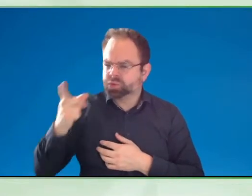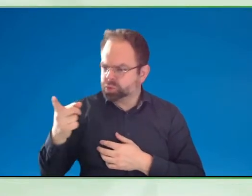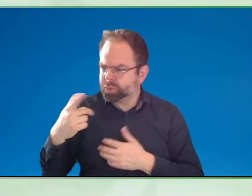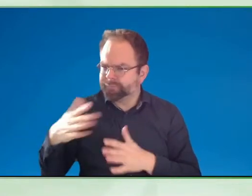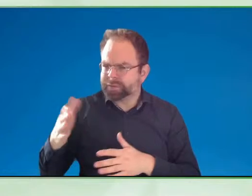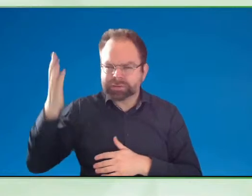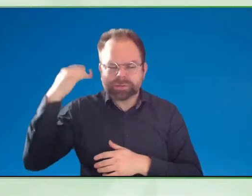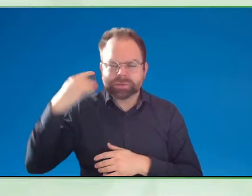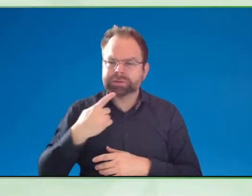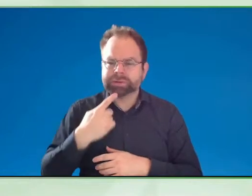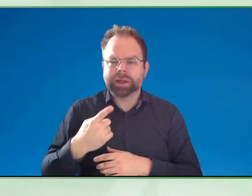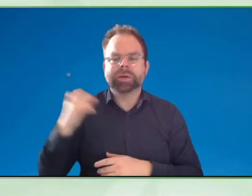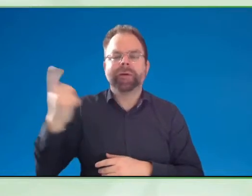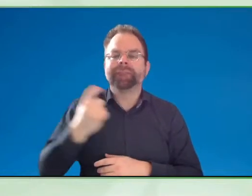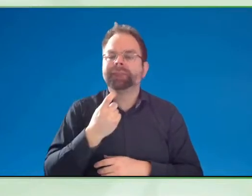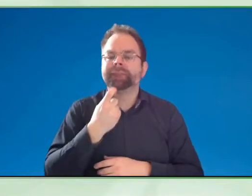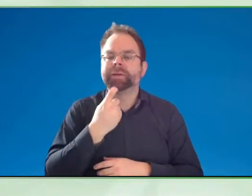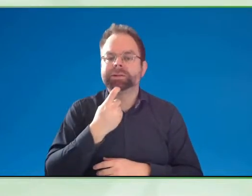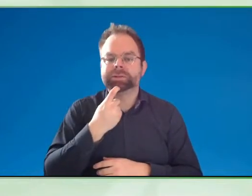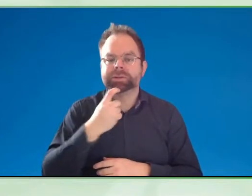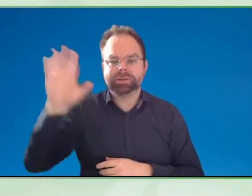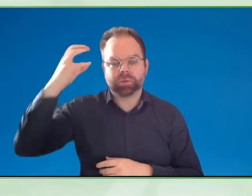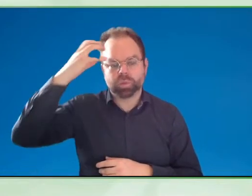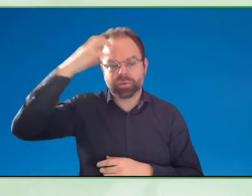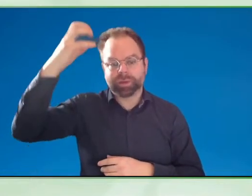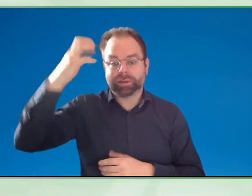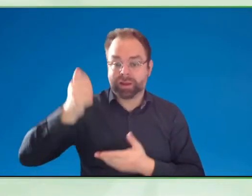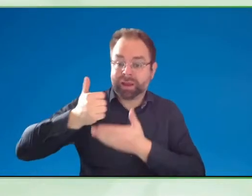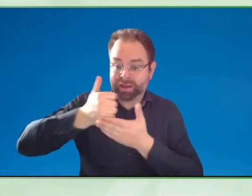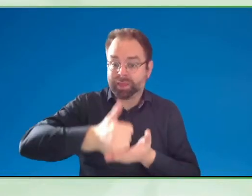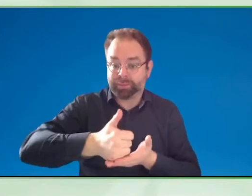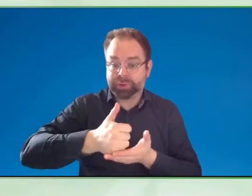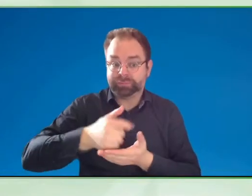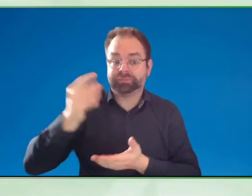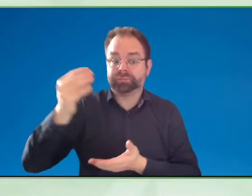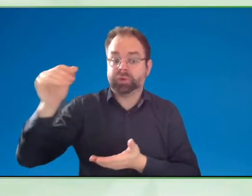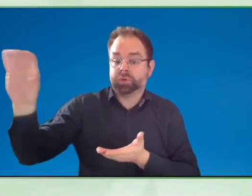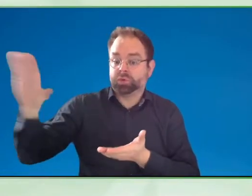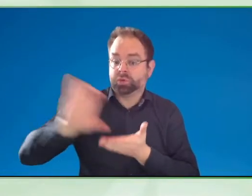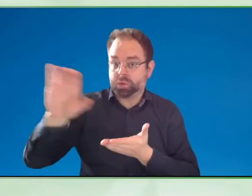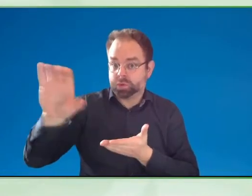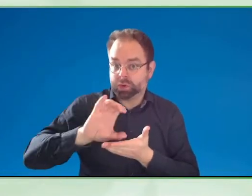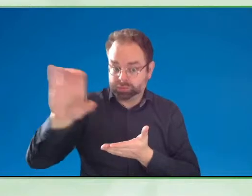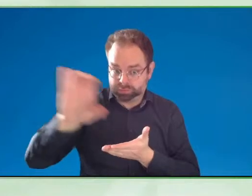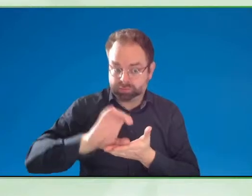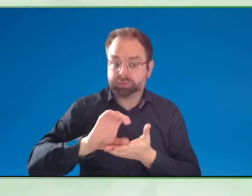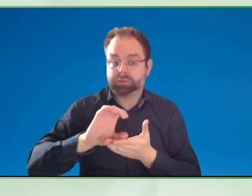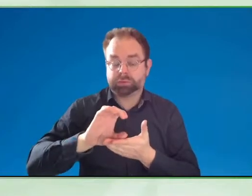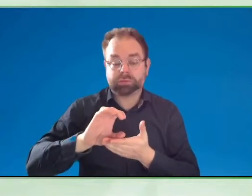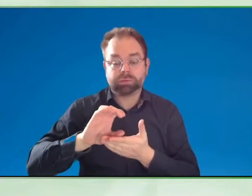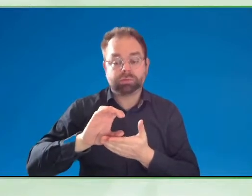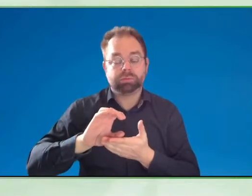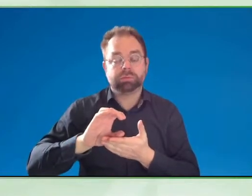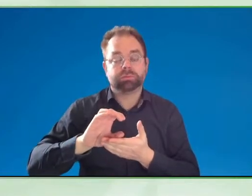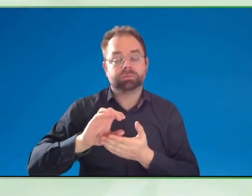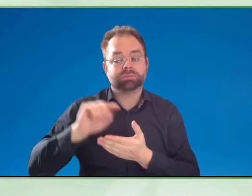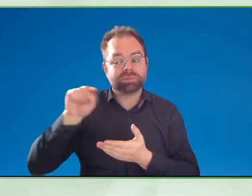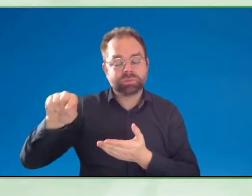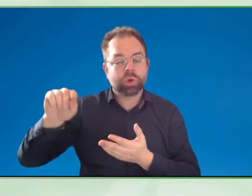involved in (unknown term) for a long time or are they coming into the field new?